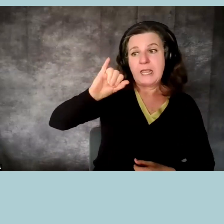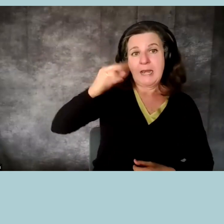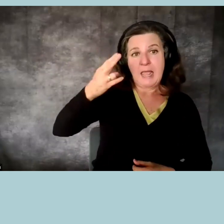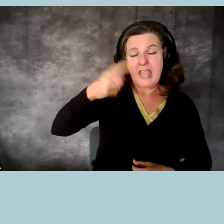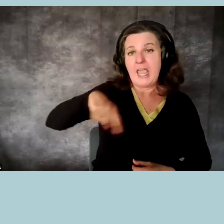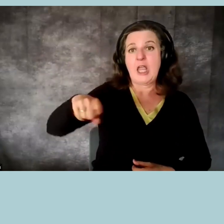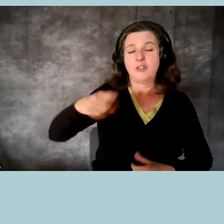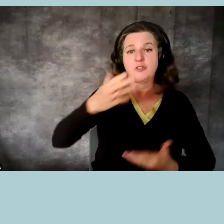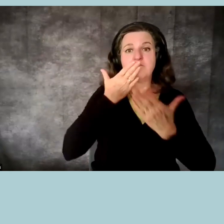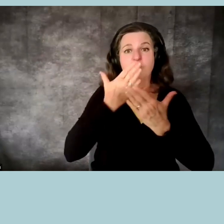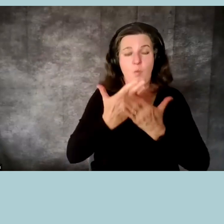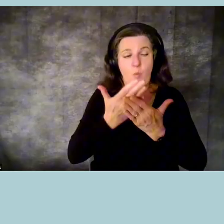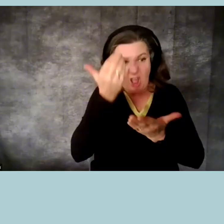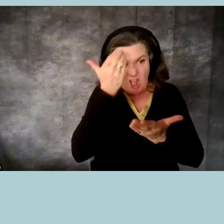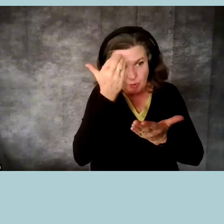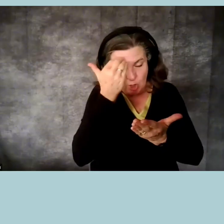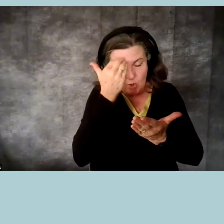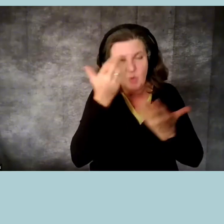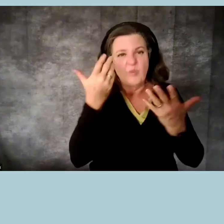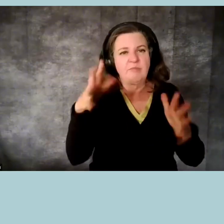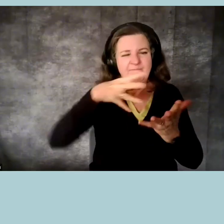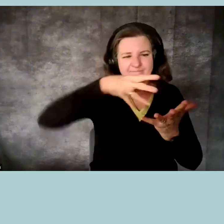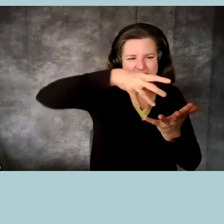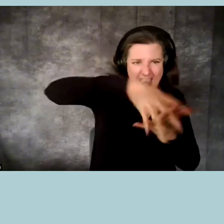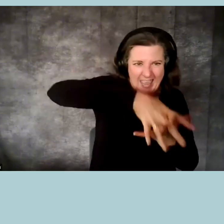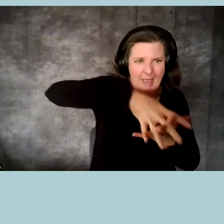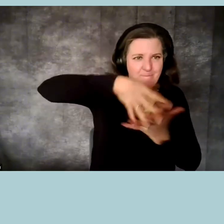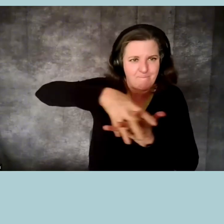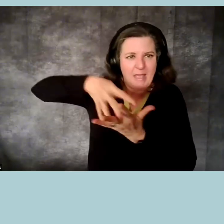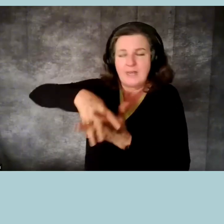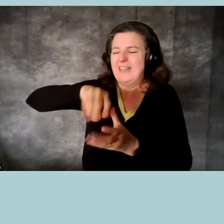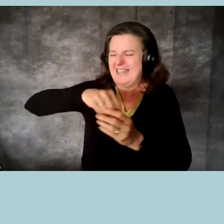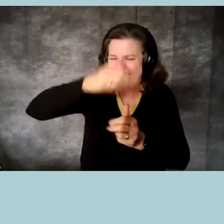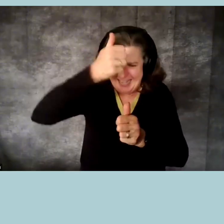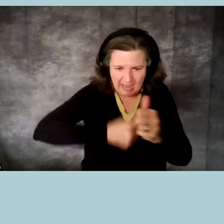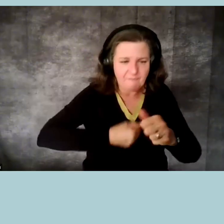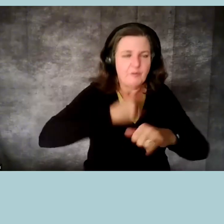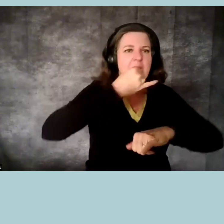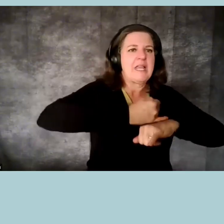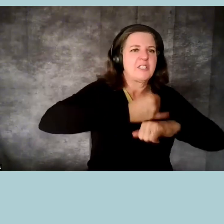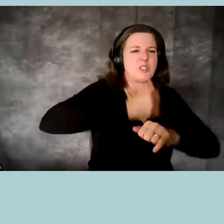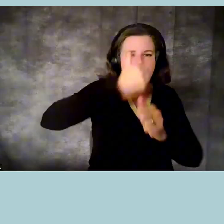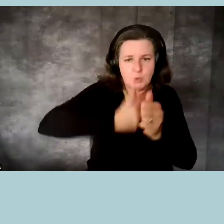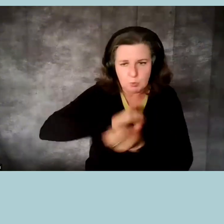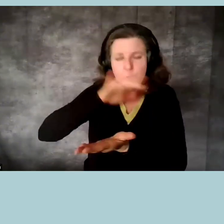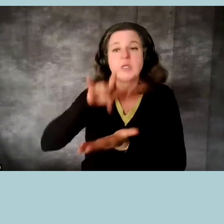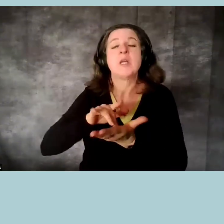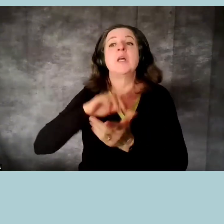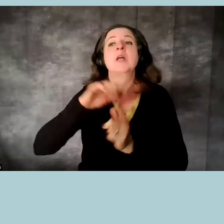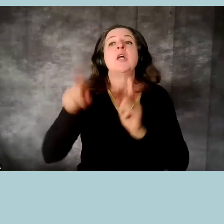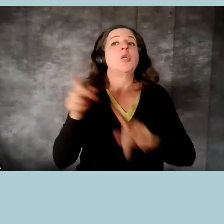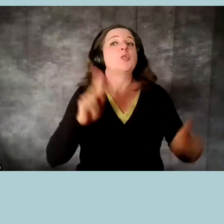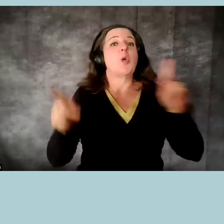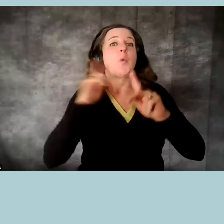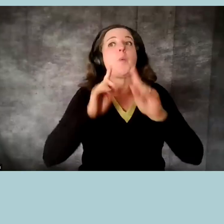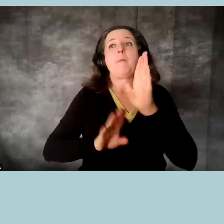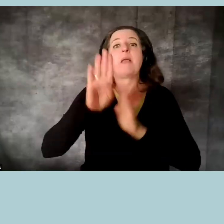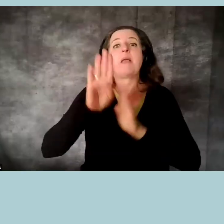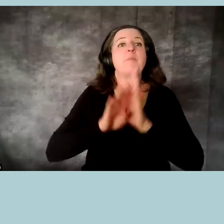really got it embedded in every institute and center so that this is a consideration when people develop, you know, notices of funding opportunities, when they're